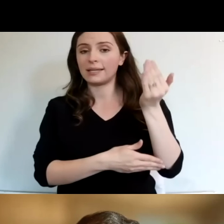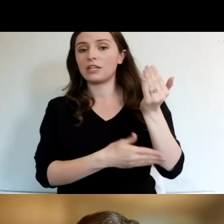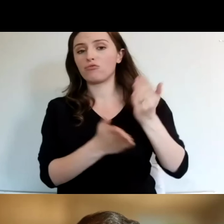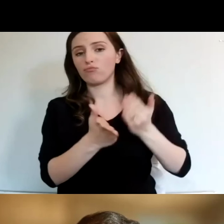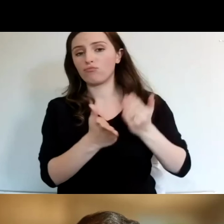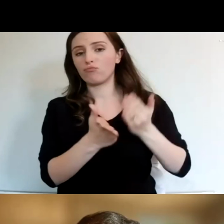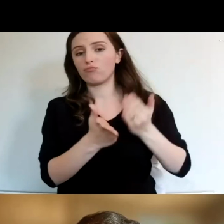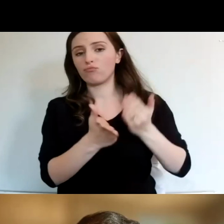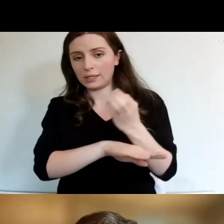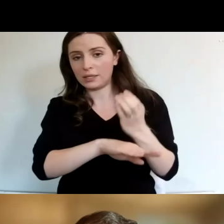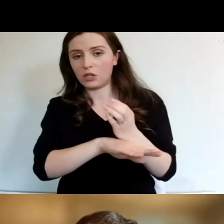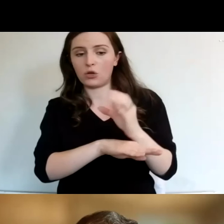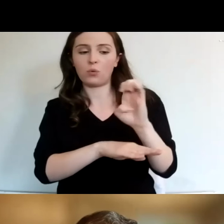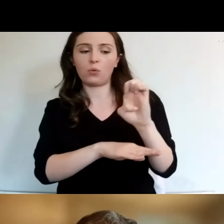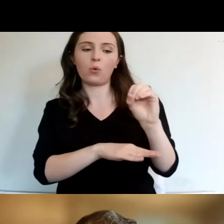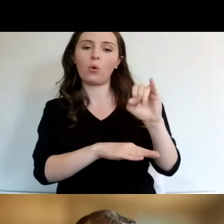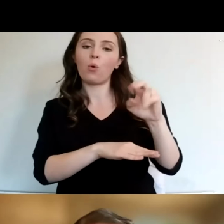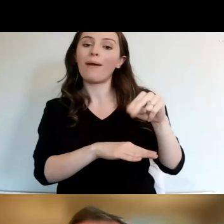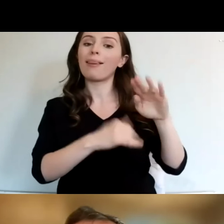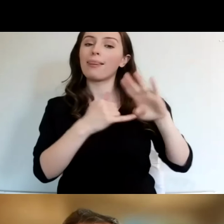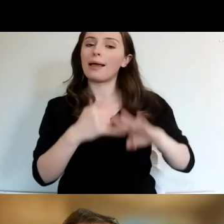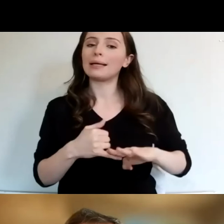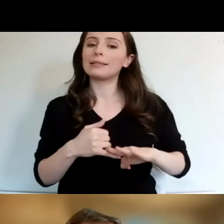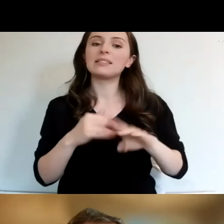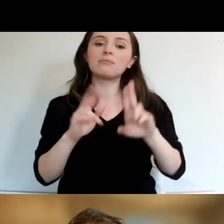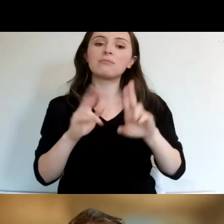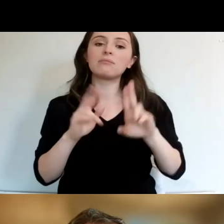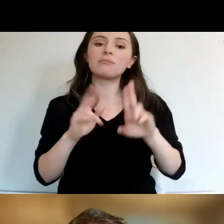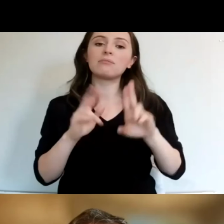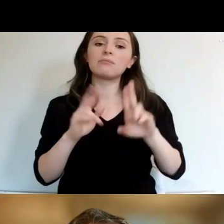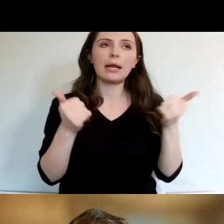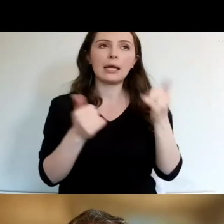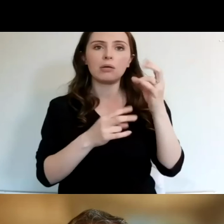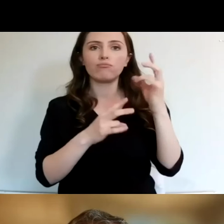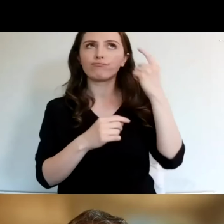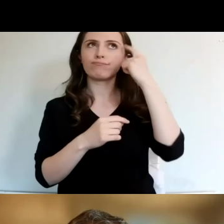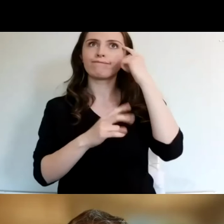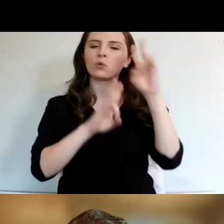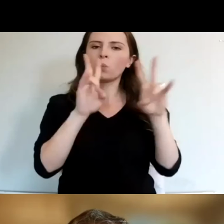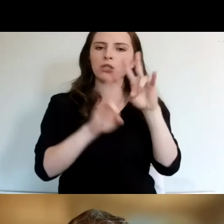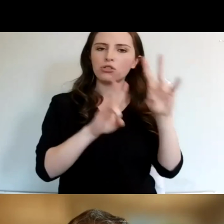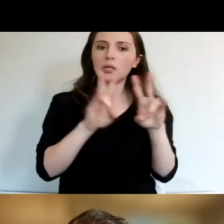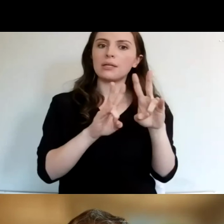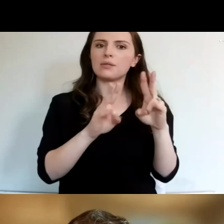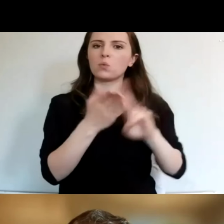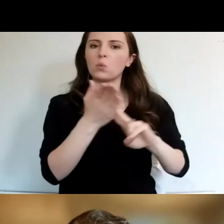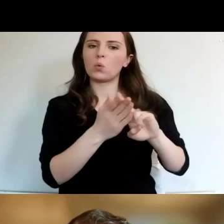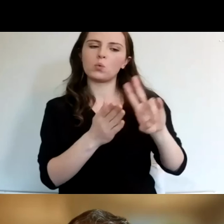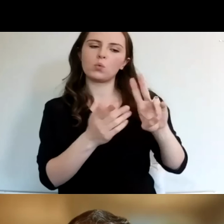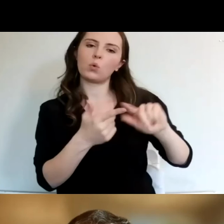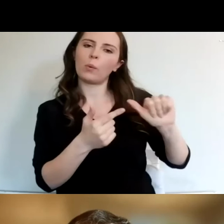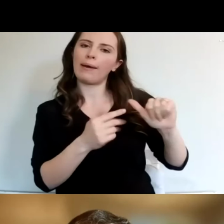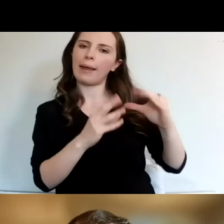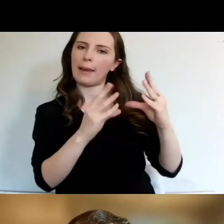Eoin's being the last one, you can, if you want, start to put questions into the box, the Q&A box,